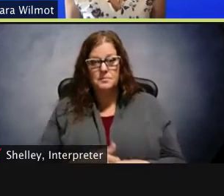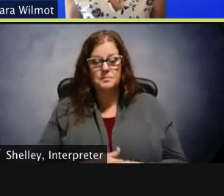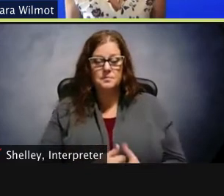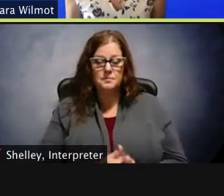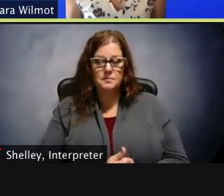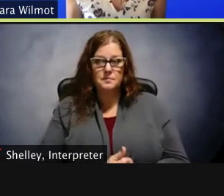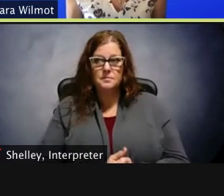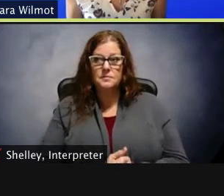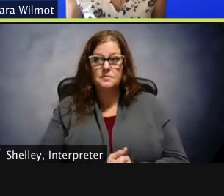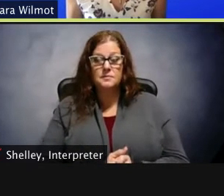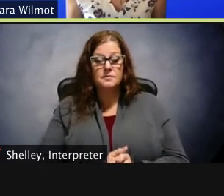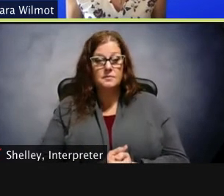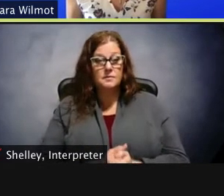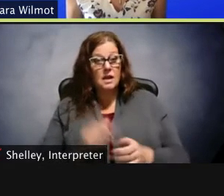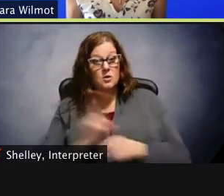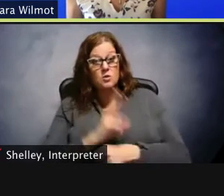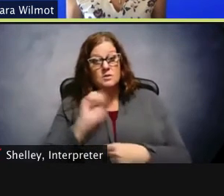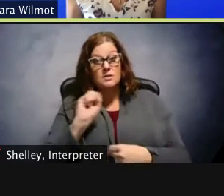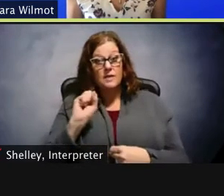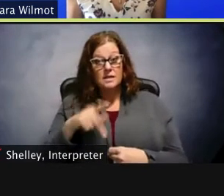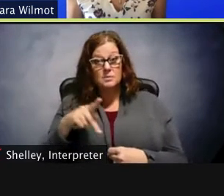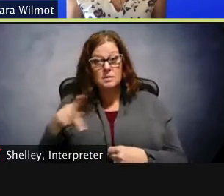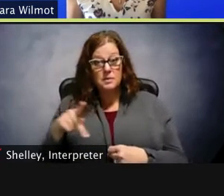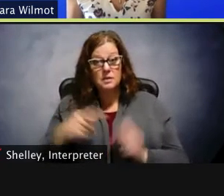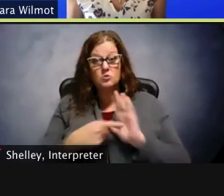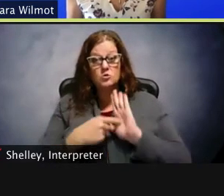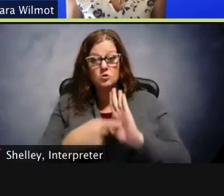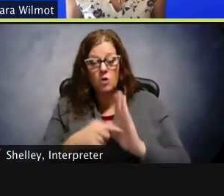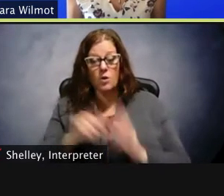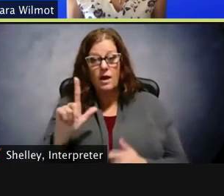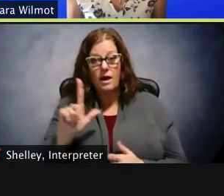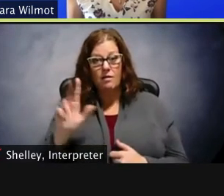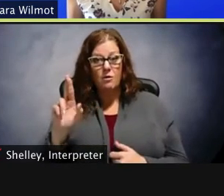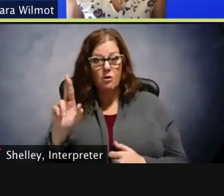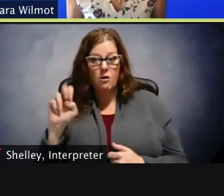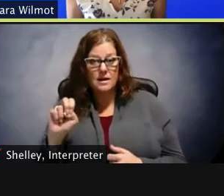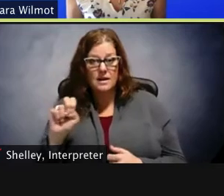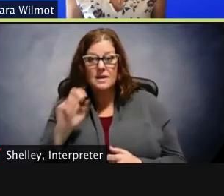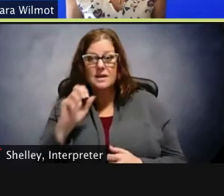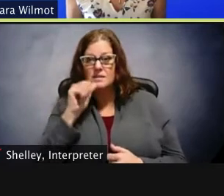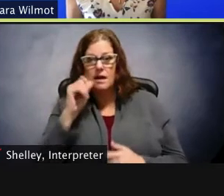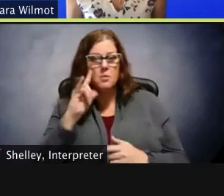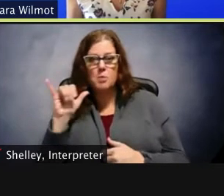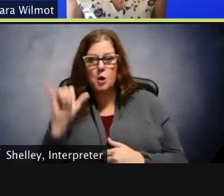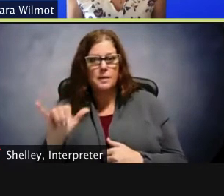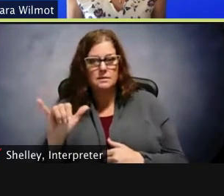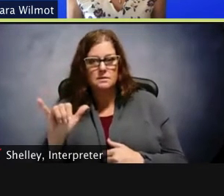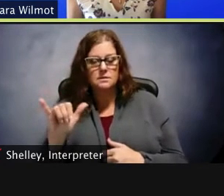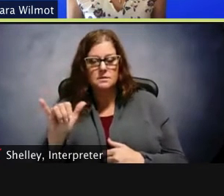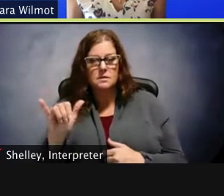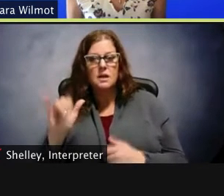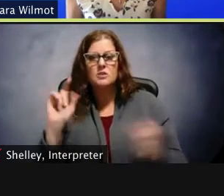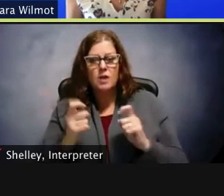I think the uses of the SPP also show that LRE is not permanent. It can change from year to year